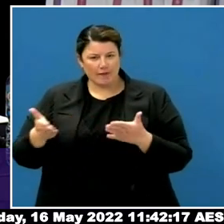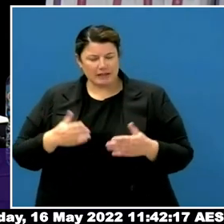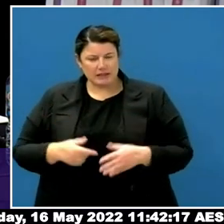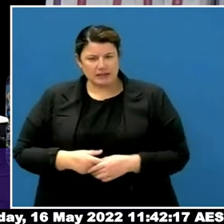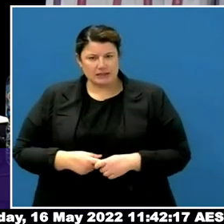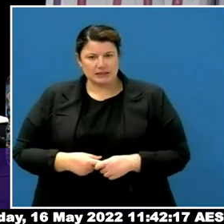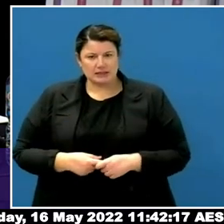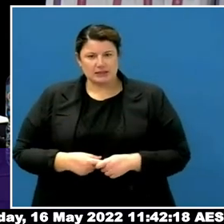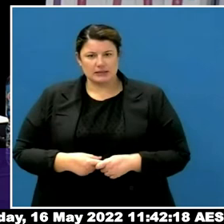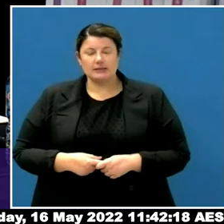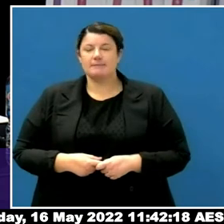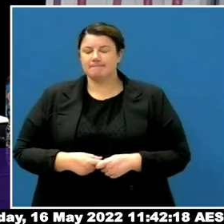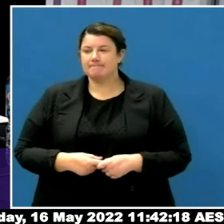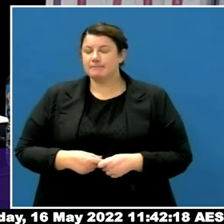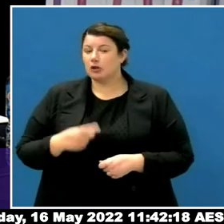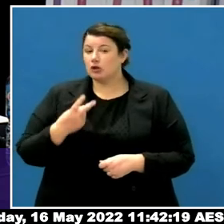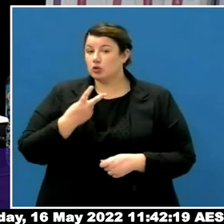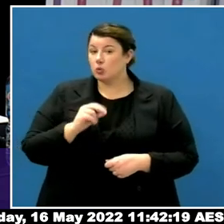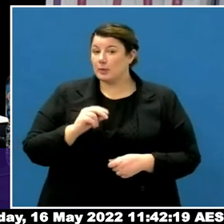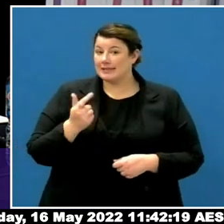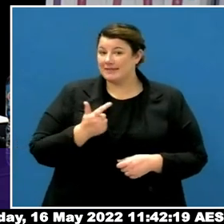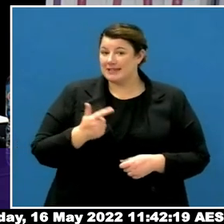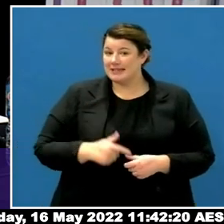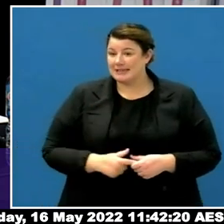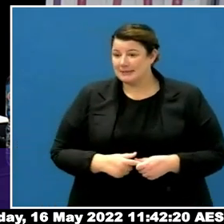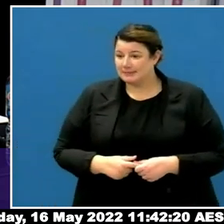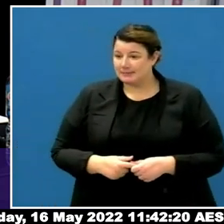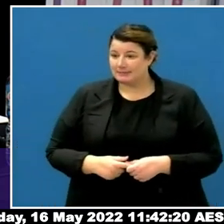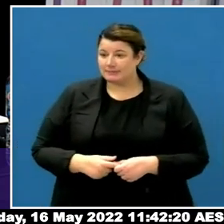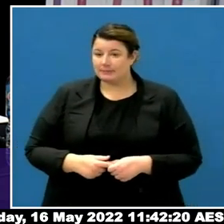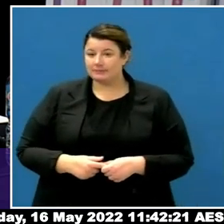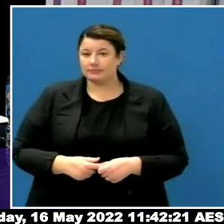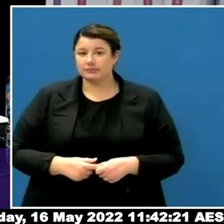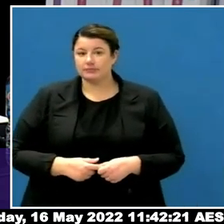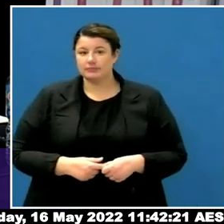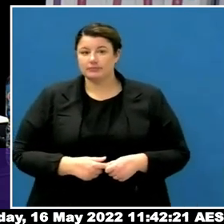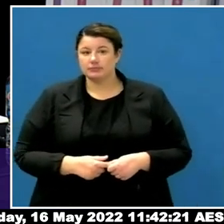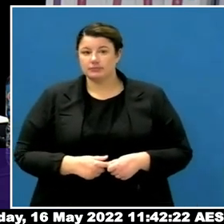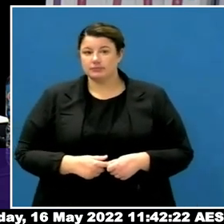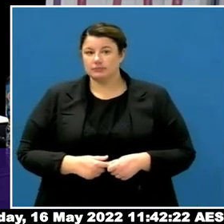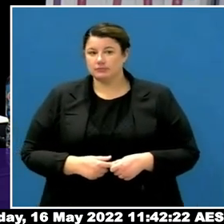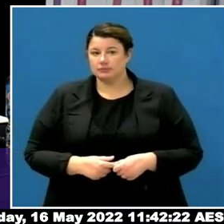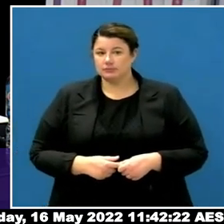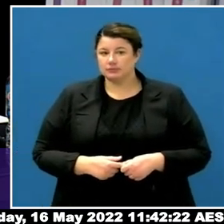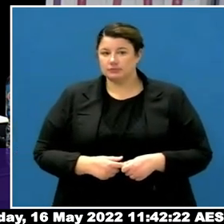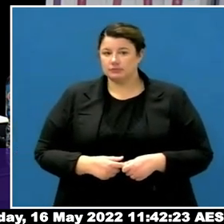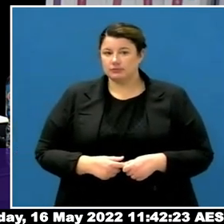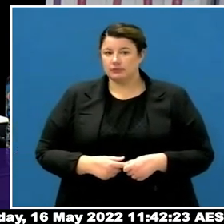Right. This document we're looking at says the agreement will commence on 17 May